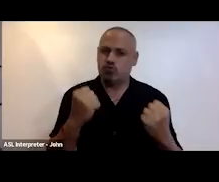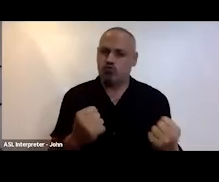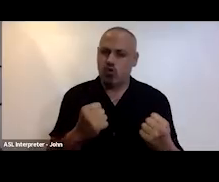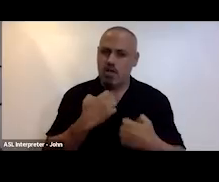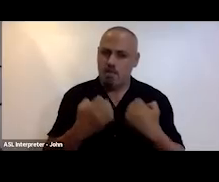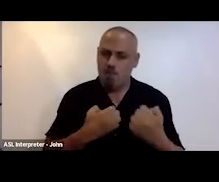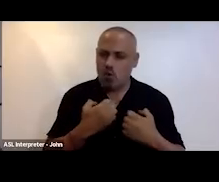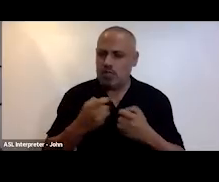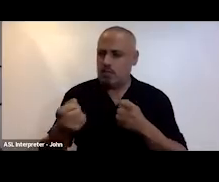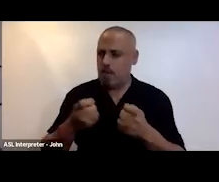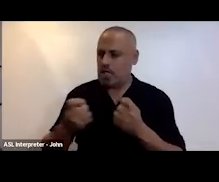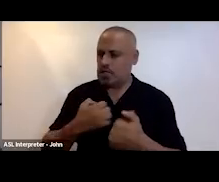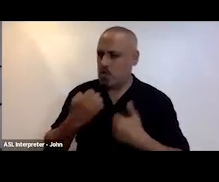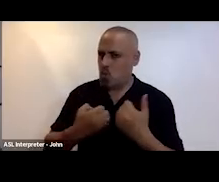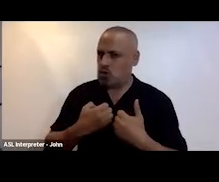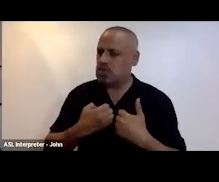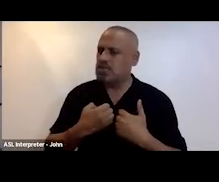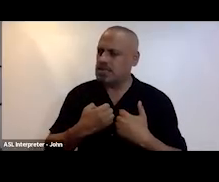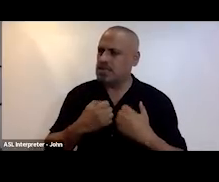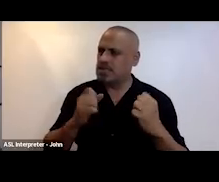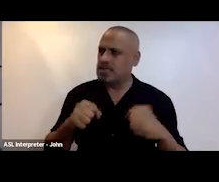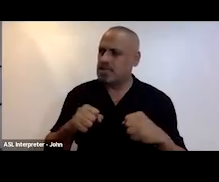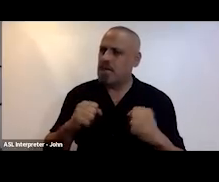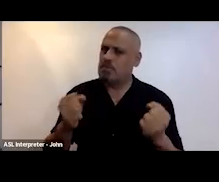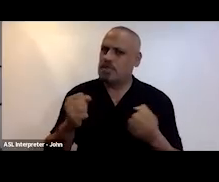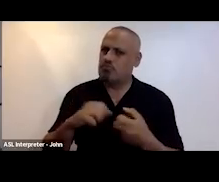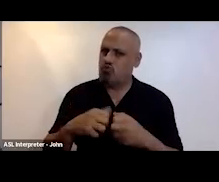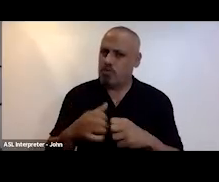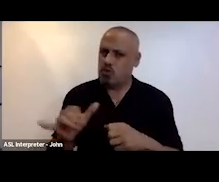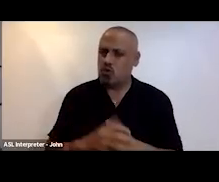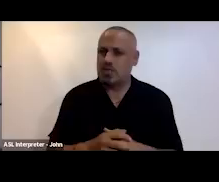and managing those emotions can be really common with this as well, particularly in men.